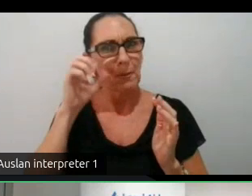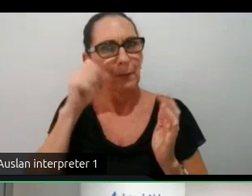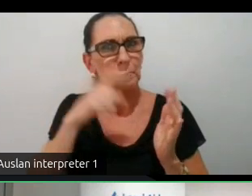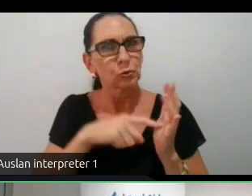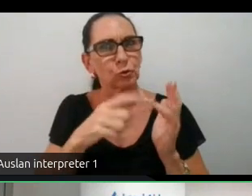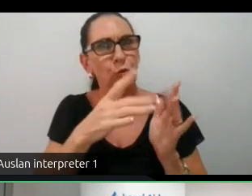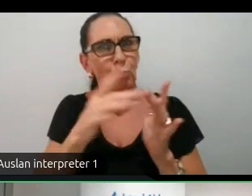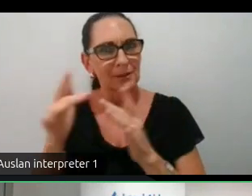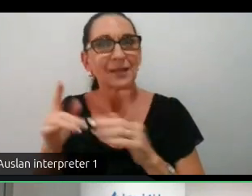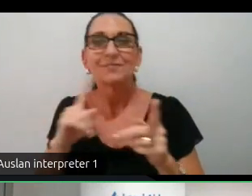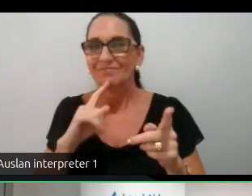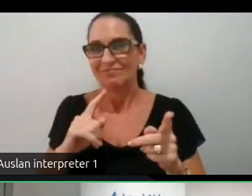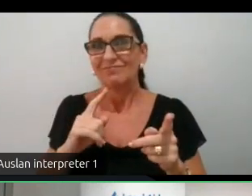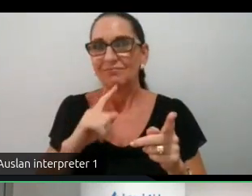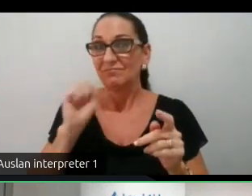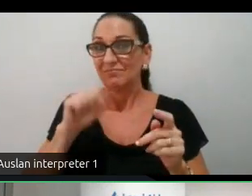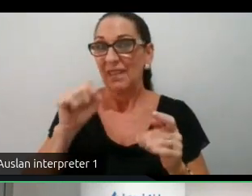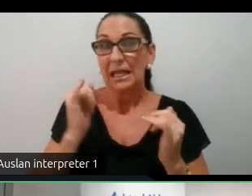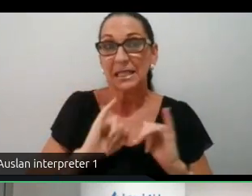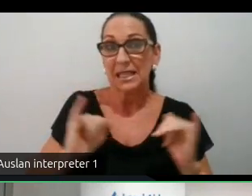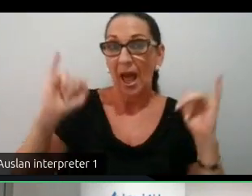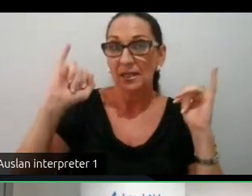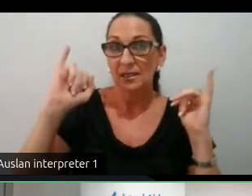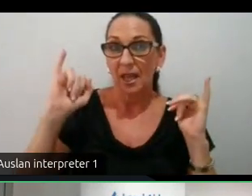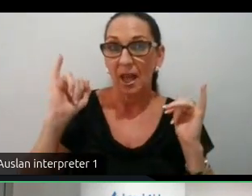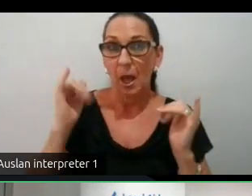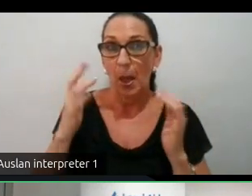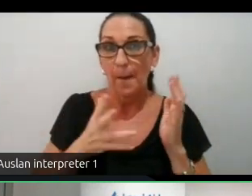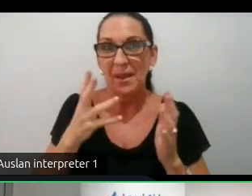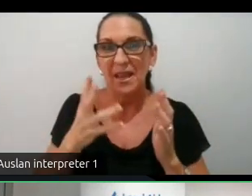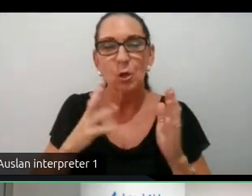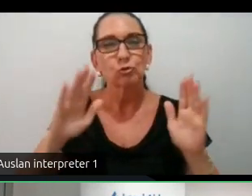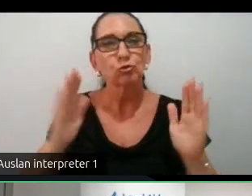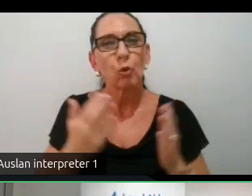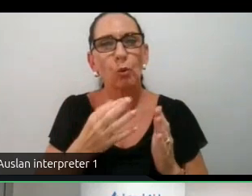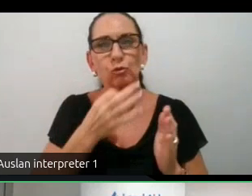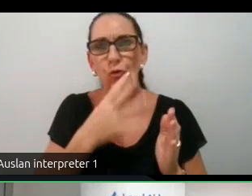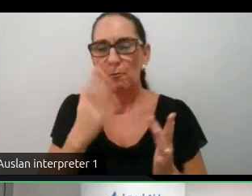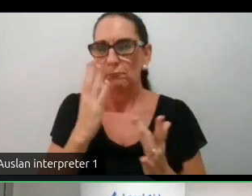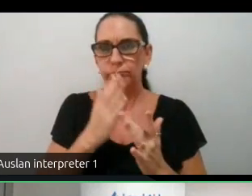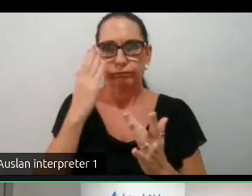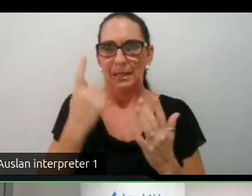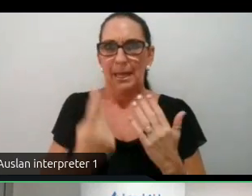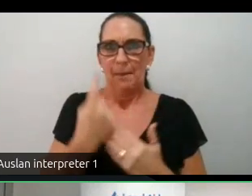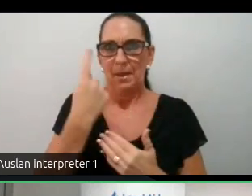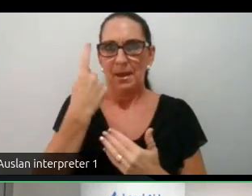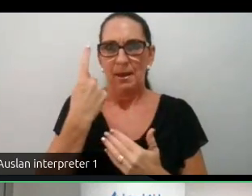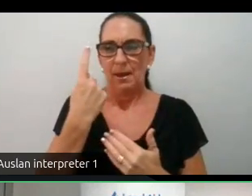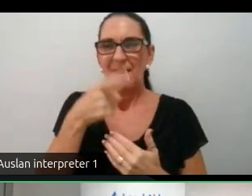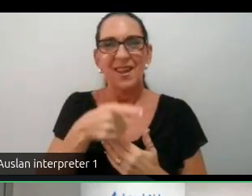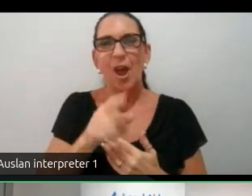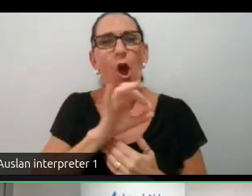isn't it? That's right. So, a disaster is the quintessential short-term unexpected, not forever